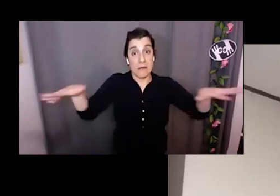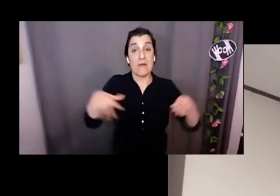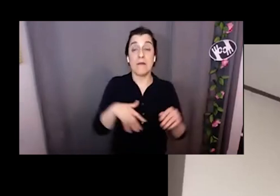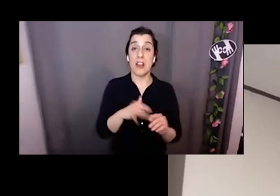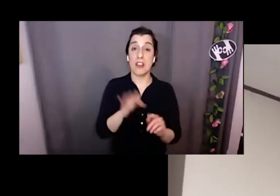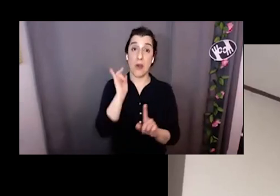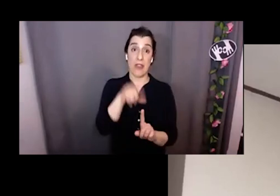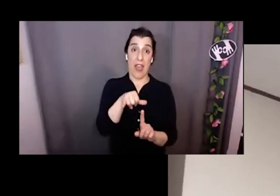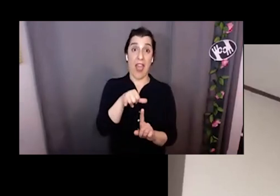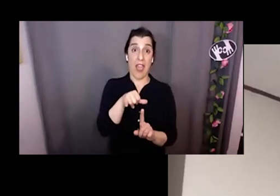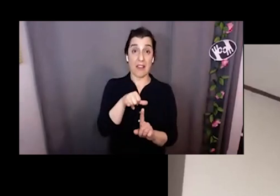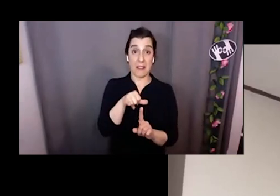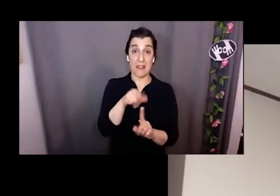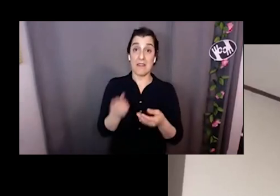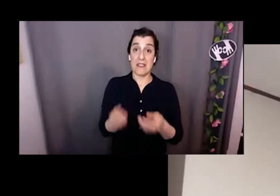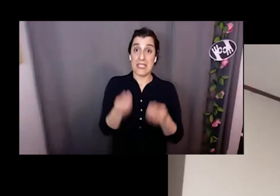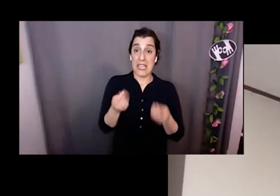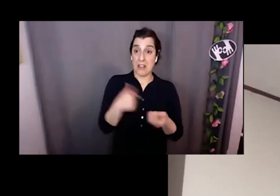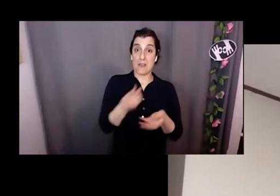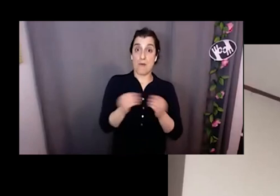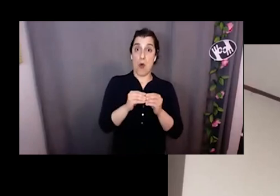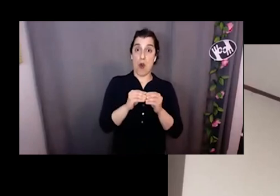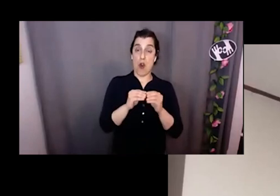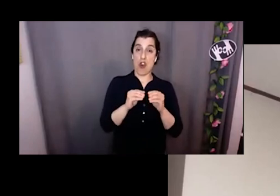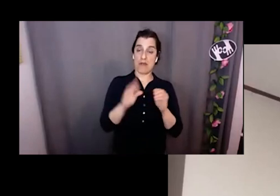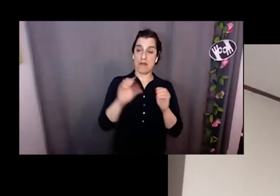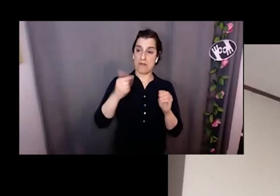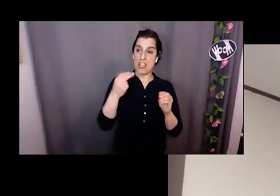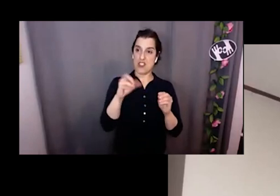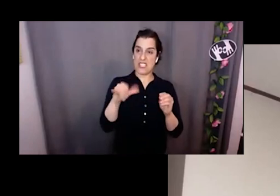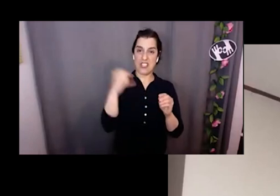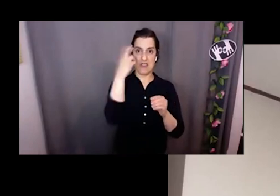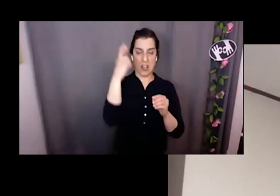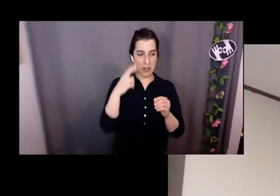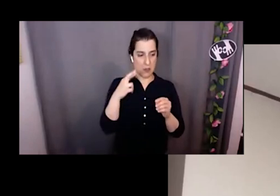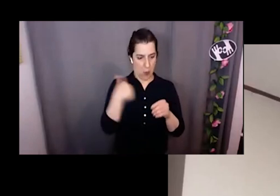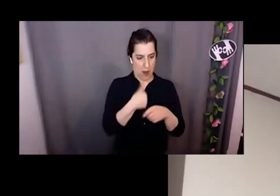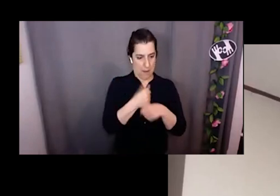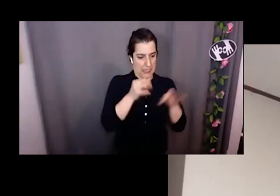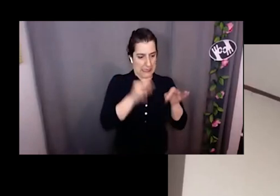decisions that we're making today that may have an impact for the future generation coming after us. Um,